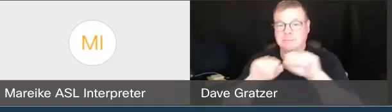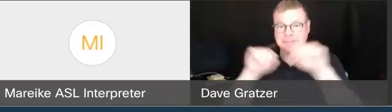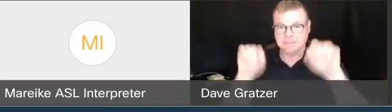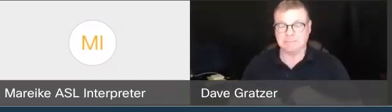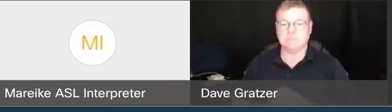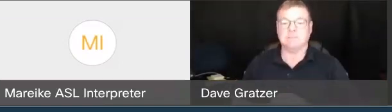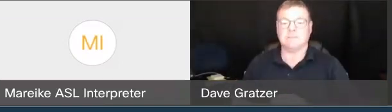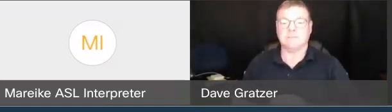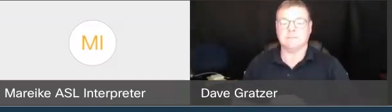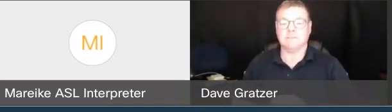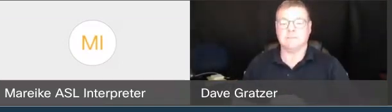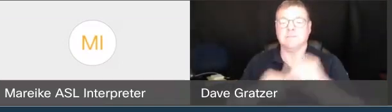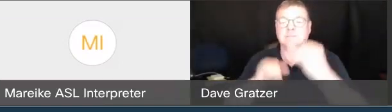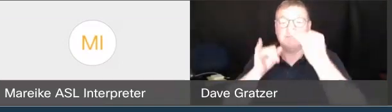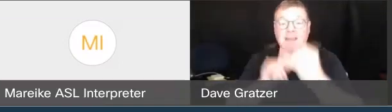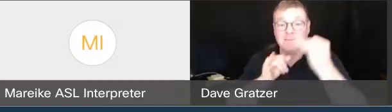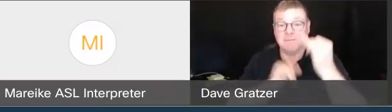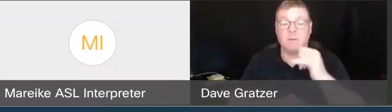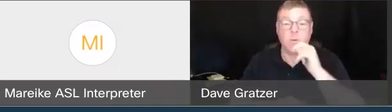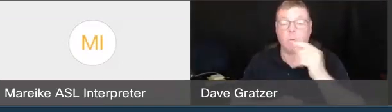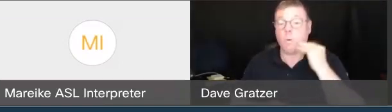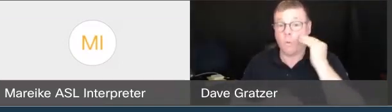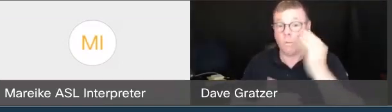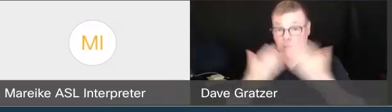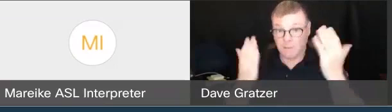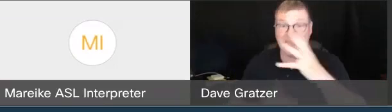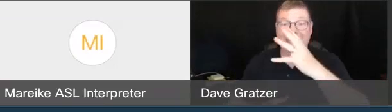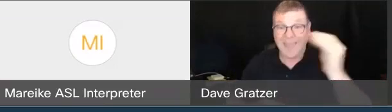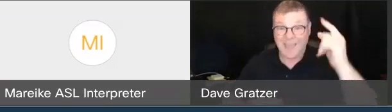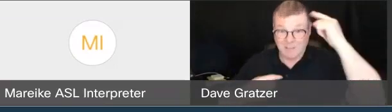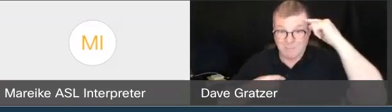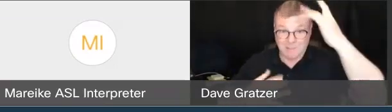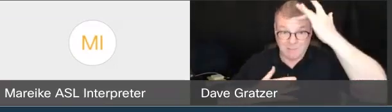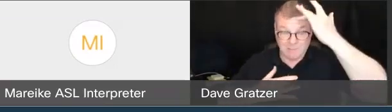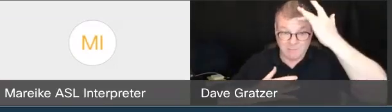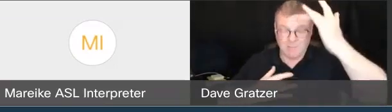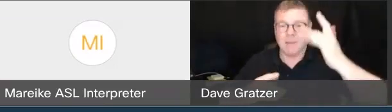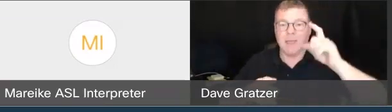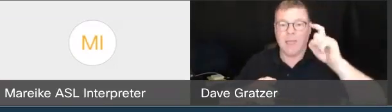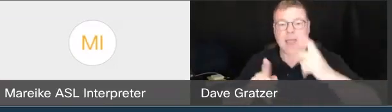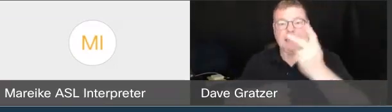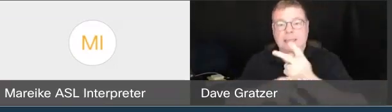an individual who's experiencing homeless and mental illness who has to stay registered as a